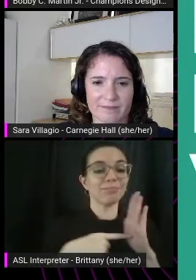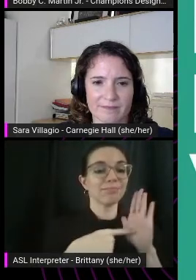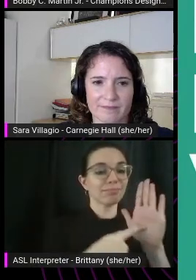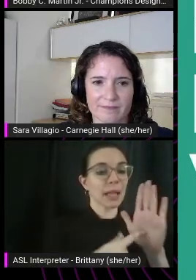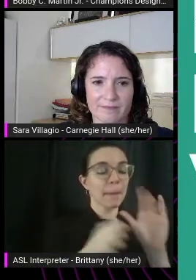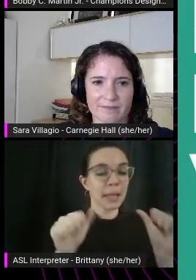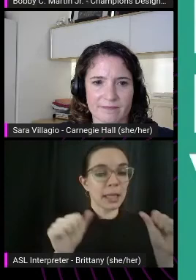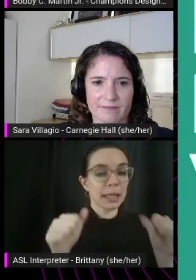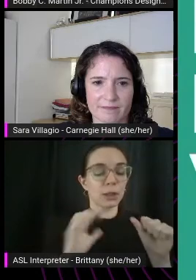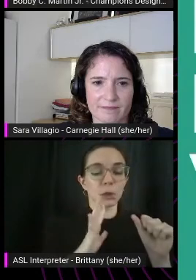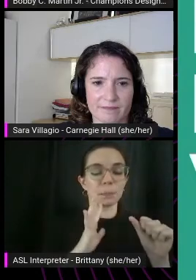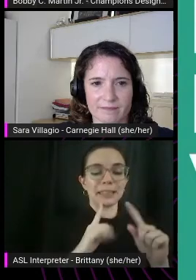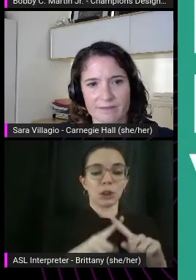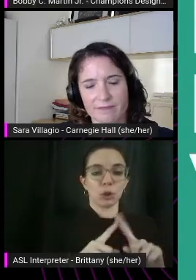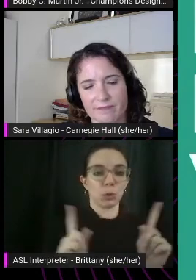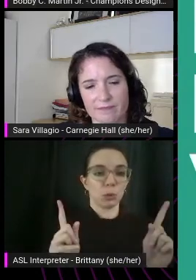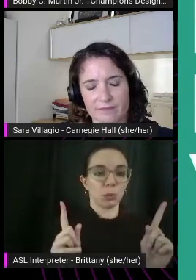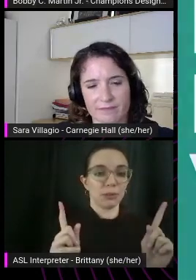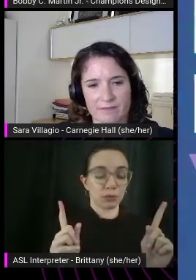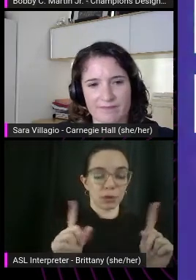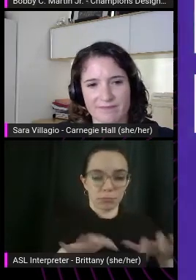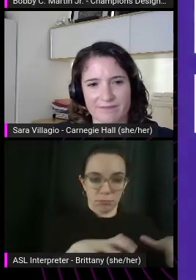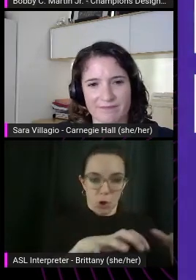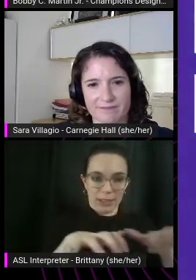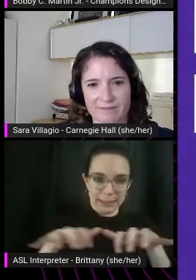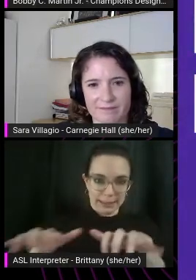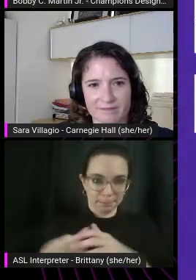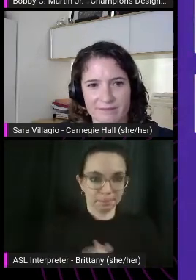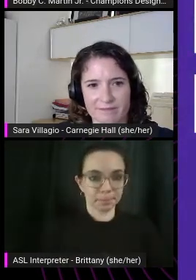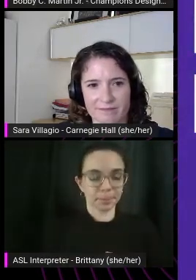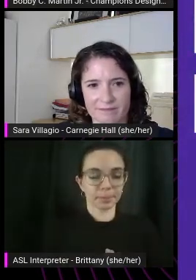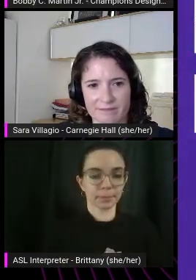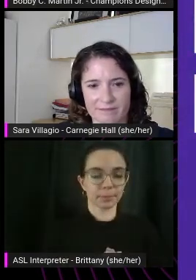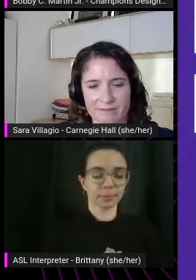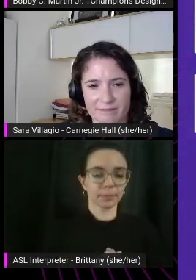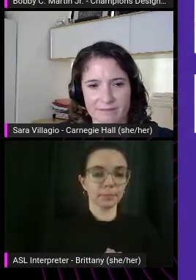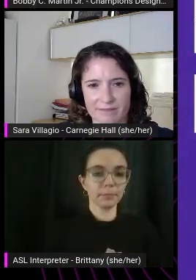audience and a slightly and maybe more appropriate way. When you're speaking to teens